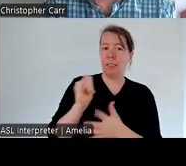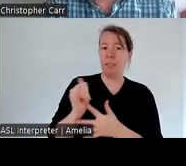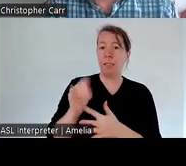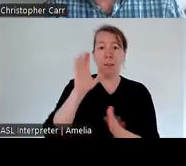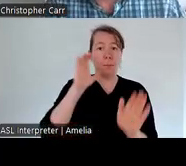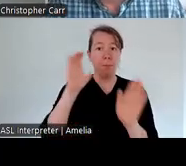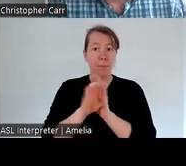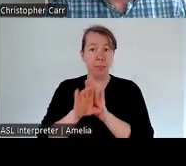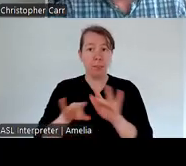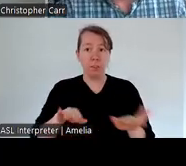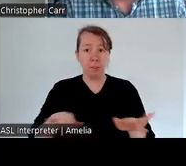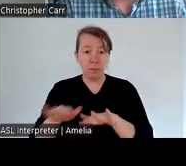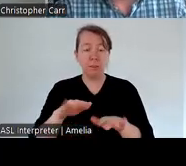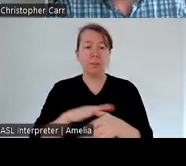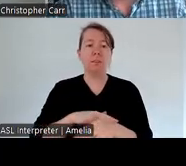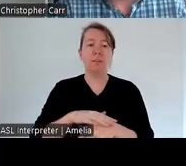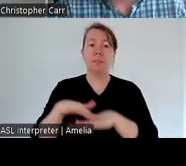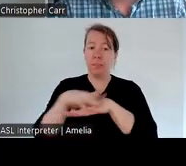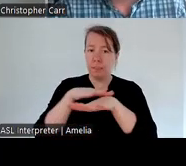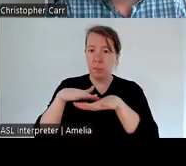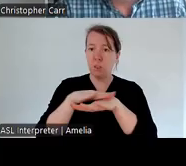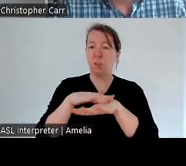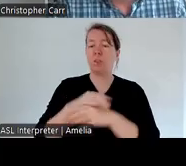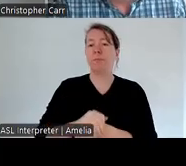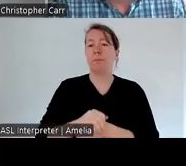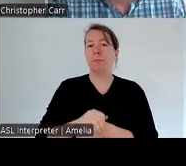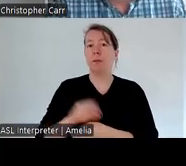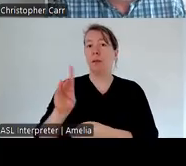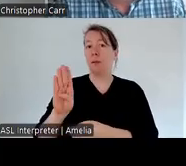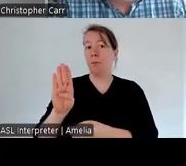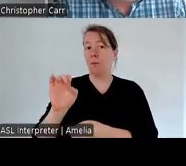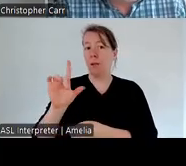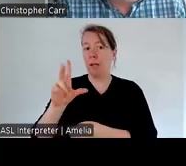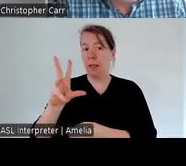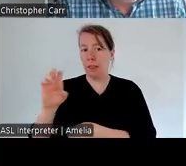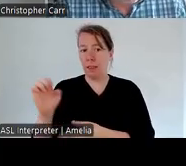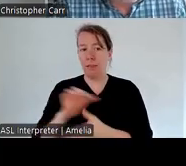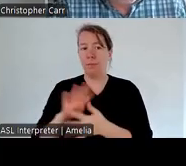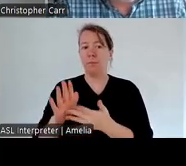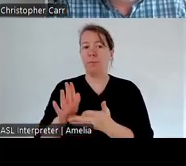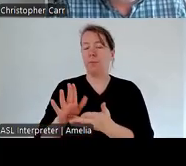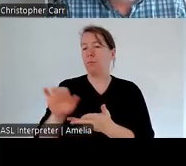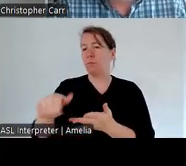library resources, and audiovisual materials. MARC 21 is also used in all library sectors,